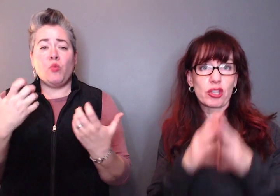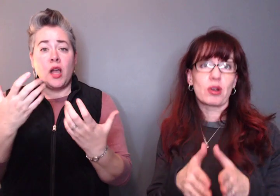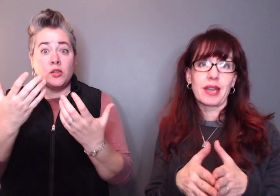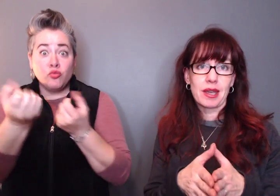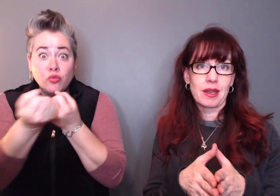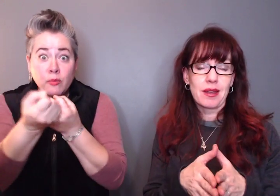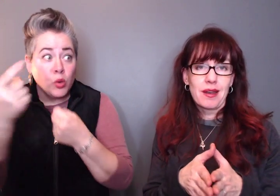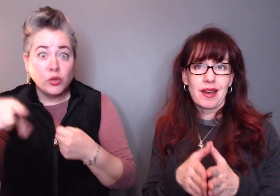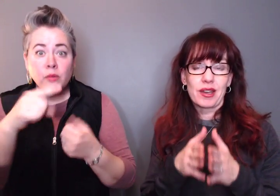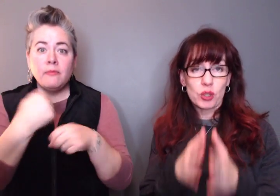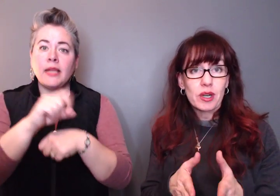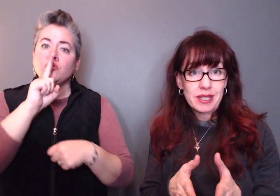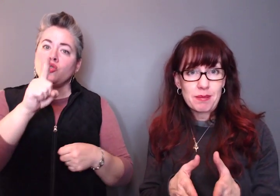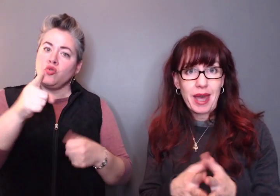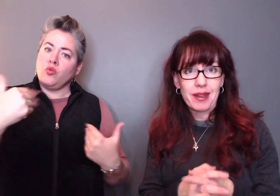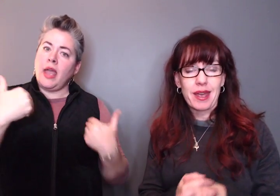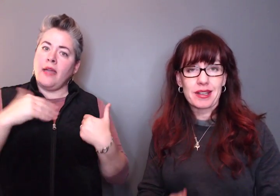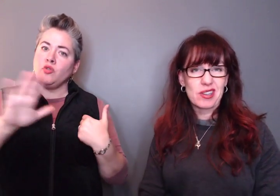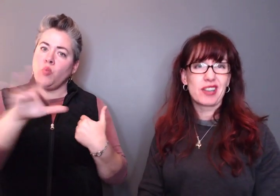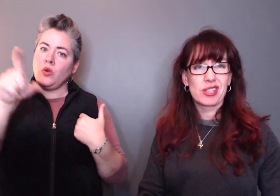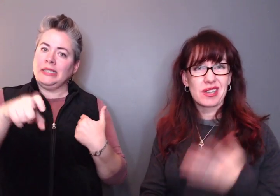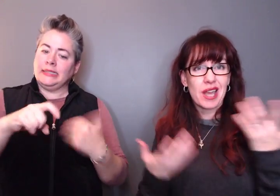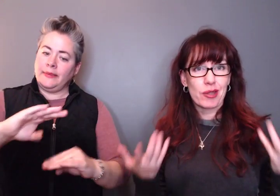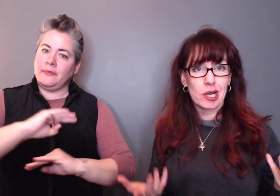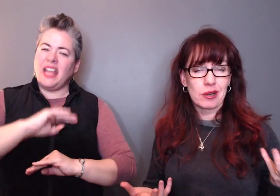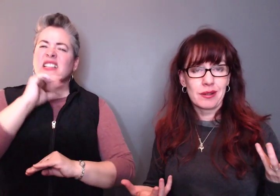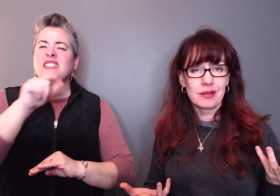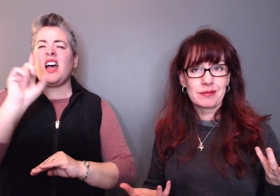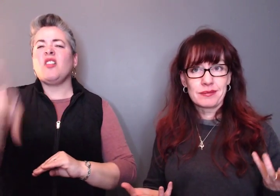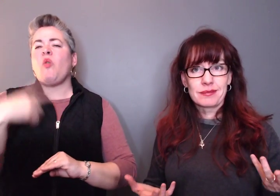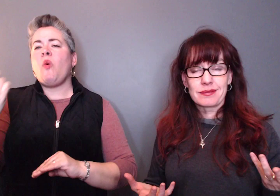you're getting your needs met and it's